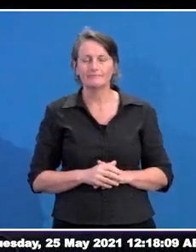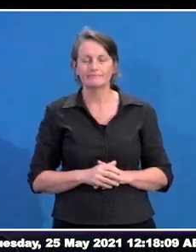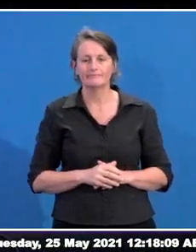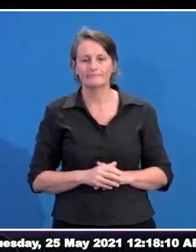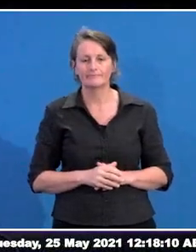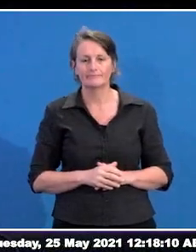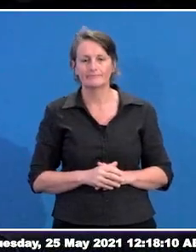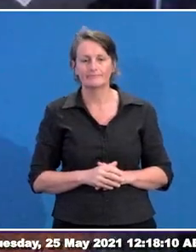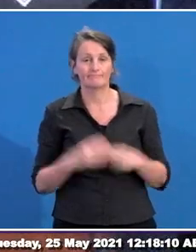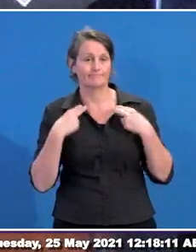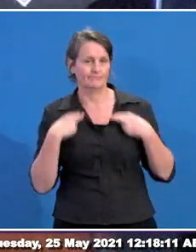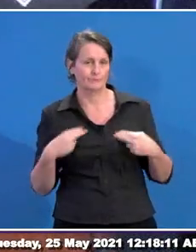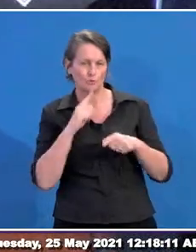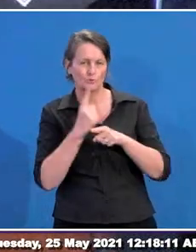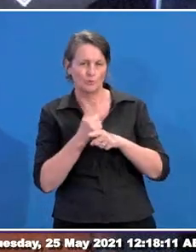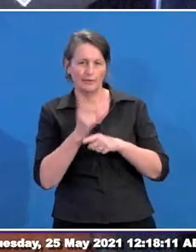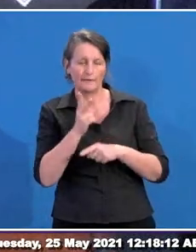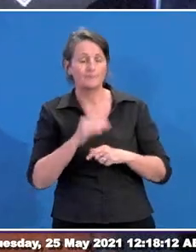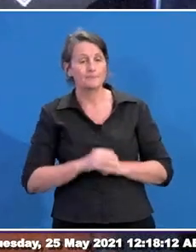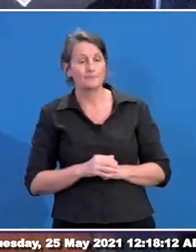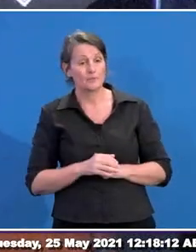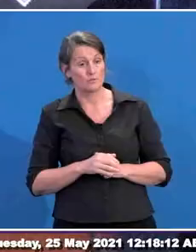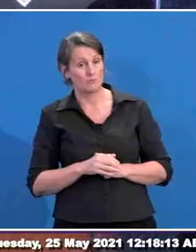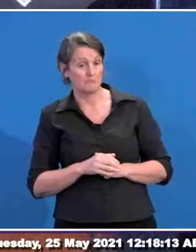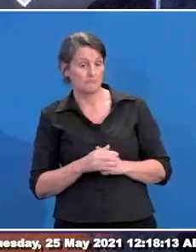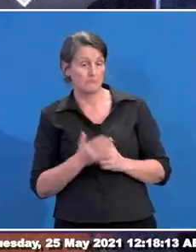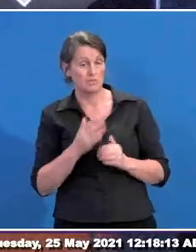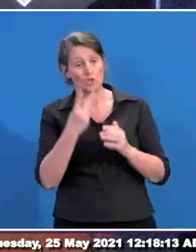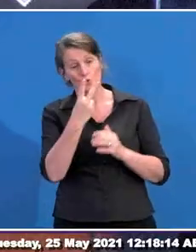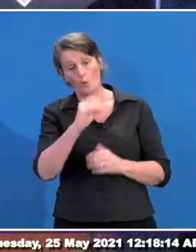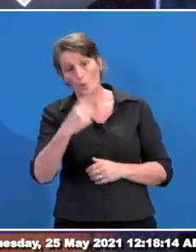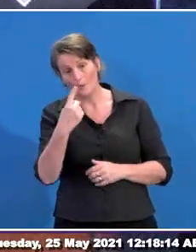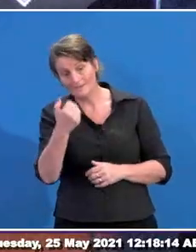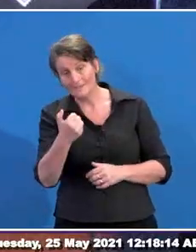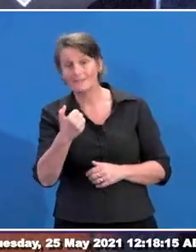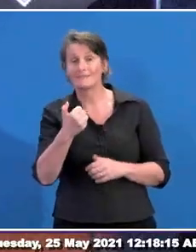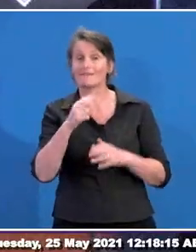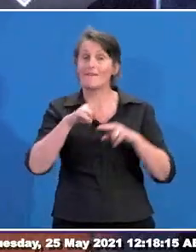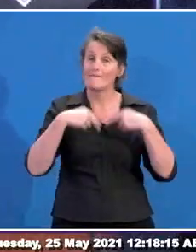So in May 2016, the families of the residents in the house,